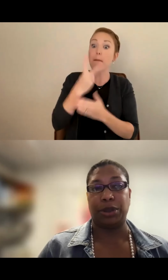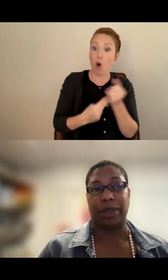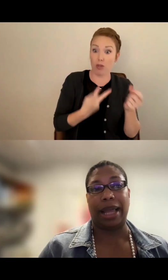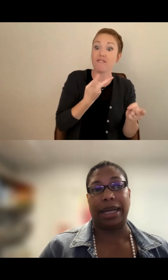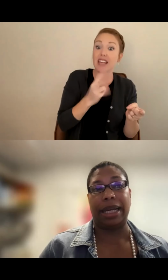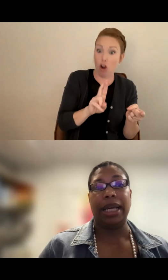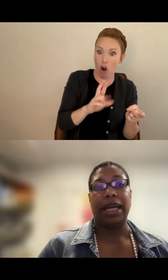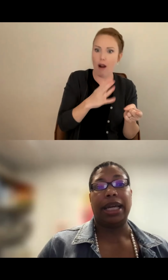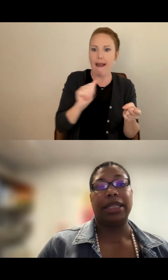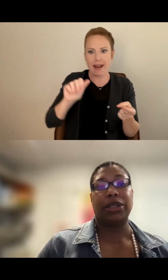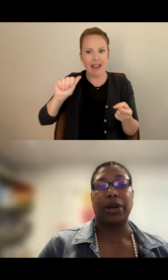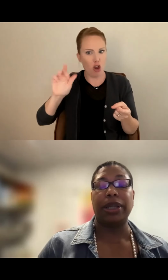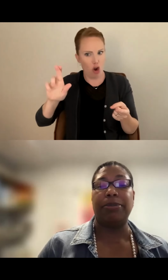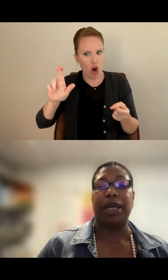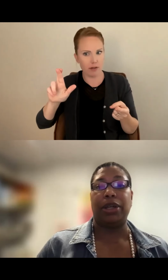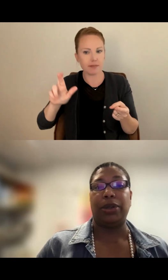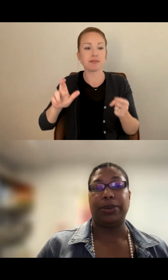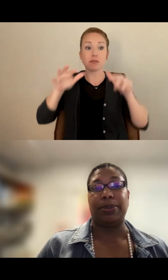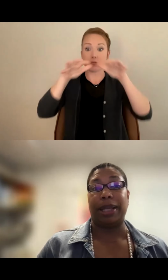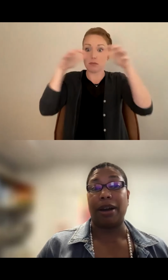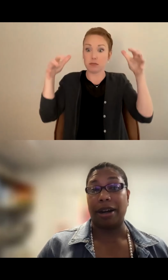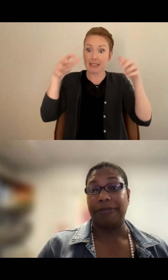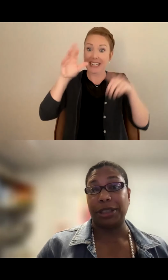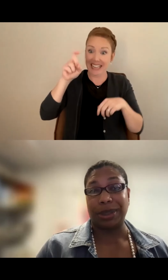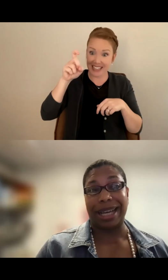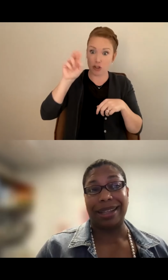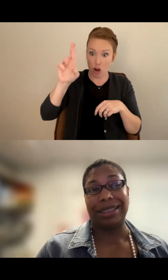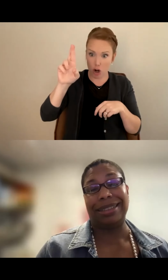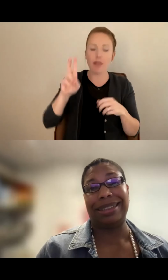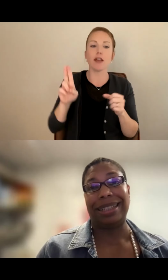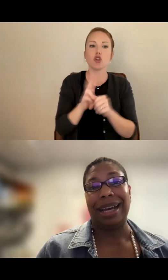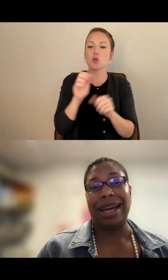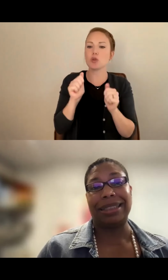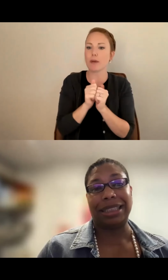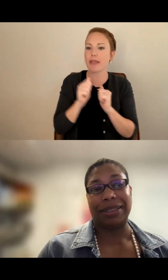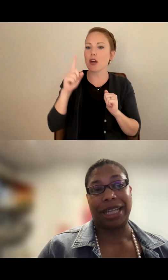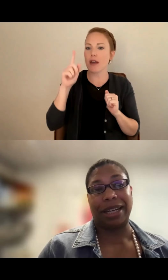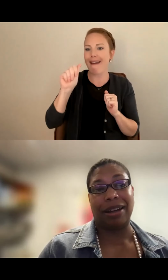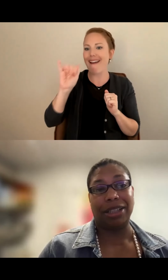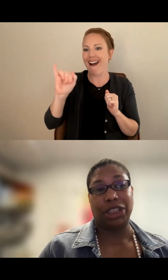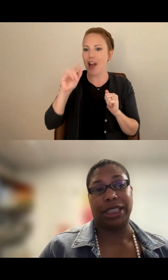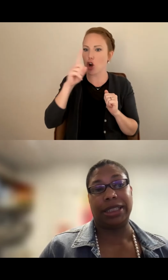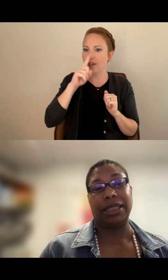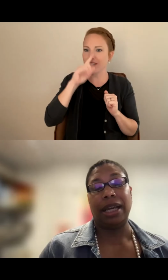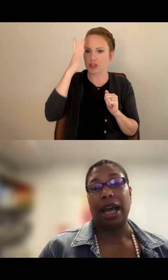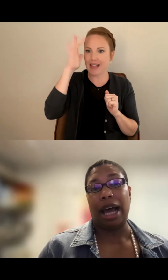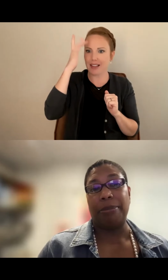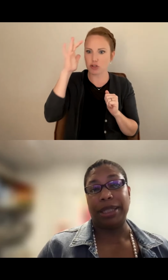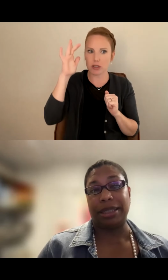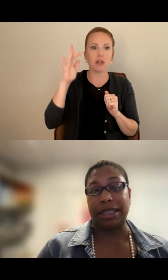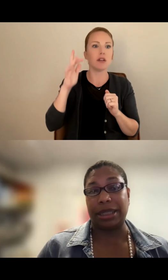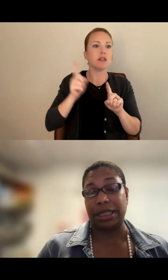virtual reality, is currently being used with artificial intelligence, assistive technologies, business